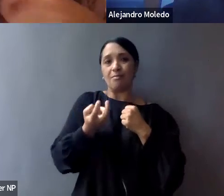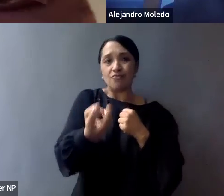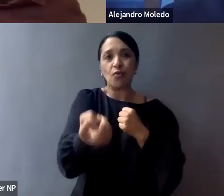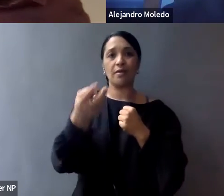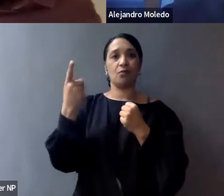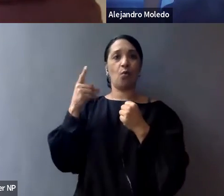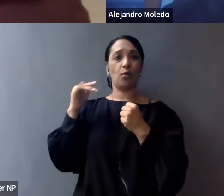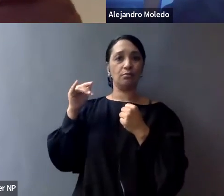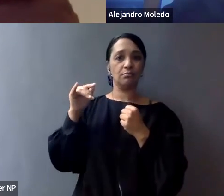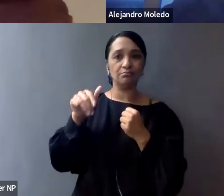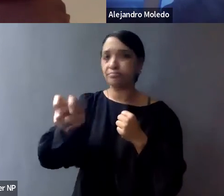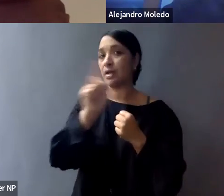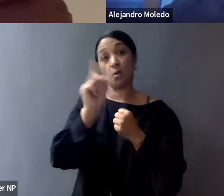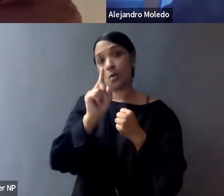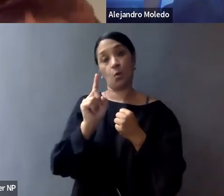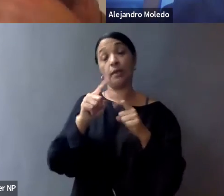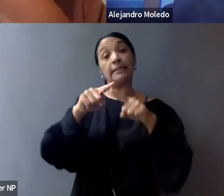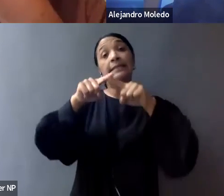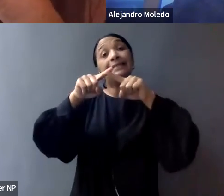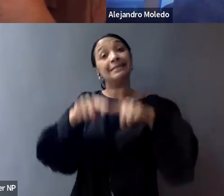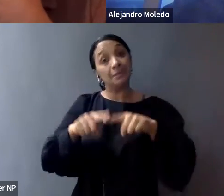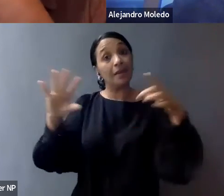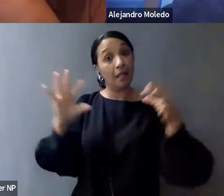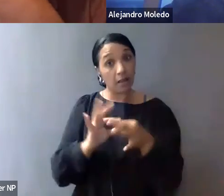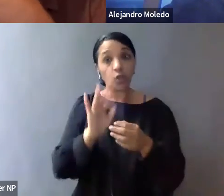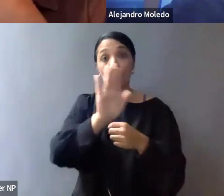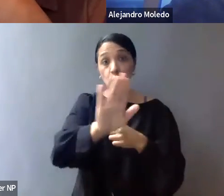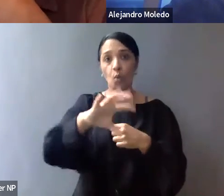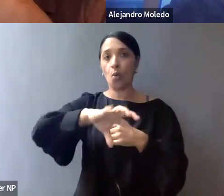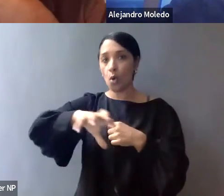No. This will depend on if your country or city